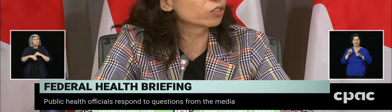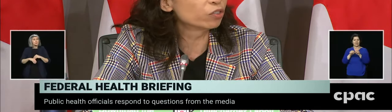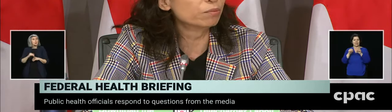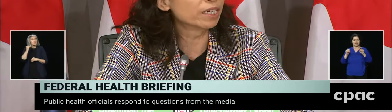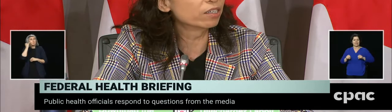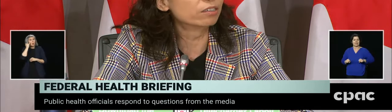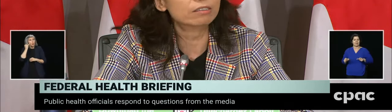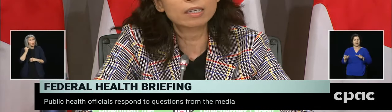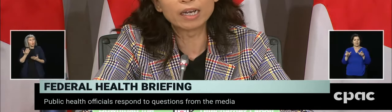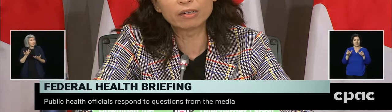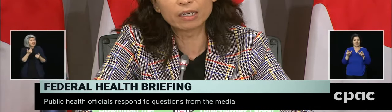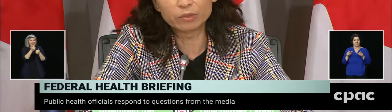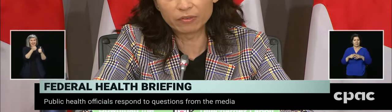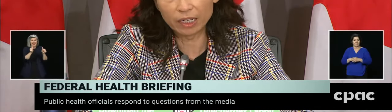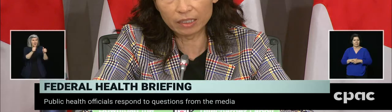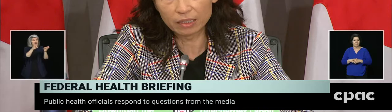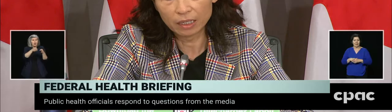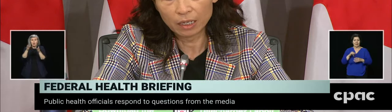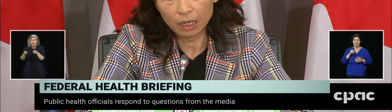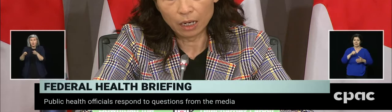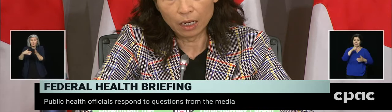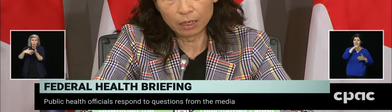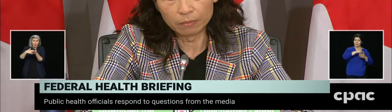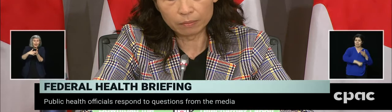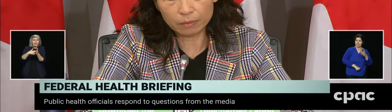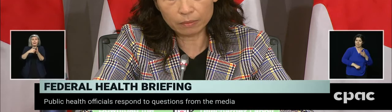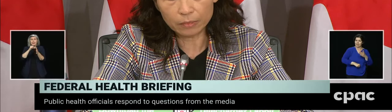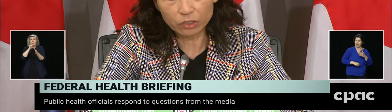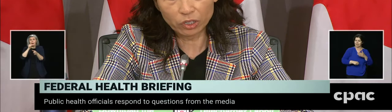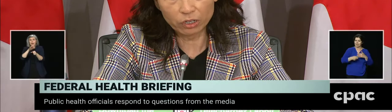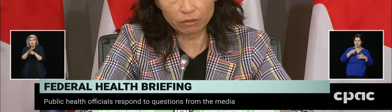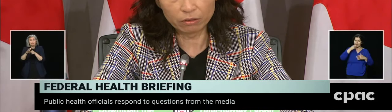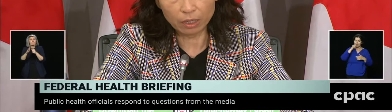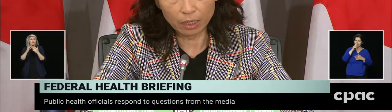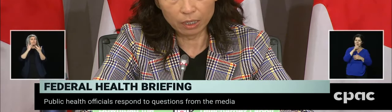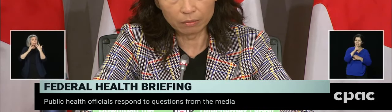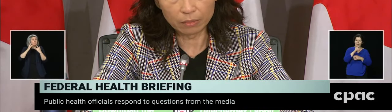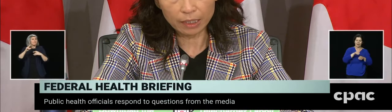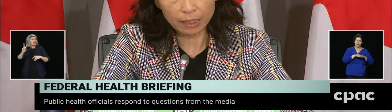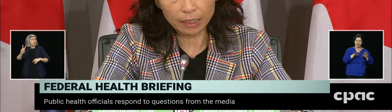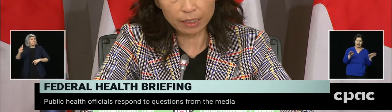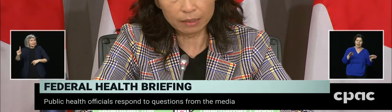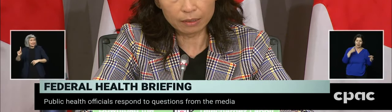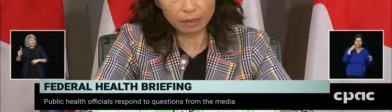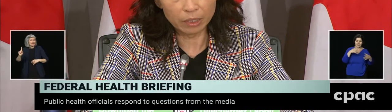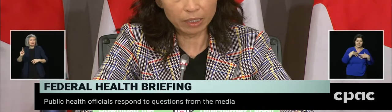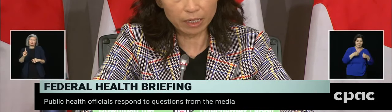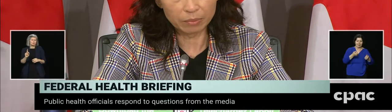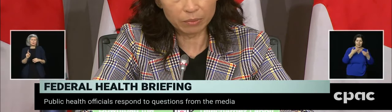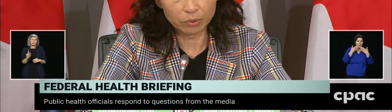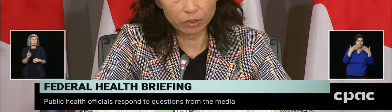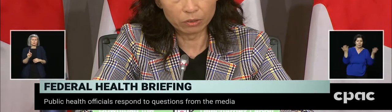VITAMIN D DEFICIENCY ITSELF IS NOT GOOD FOR YOUR HEALTH IN